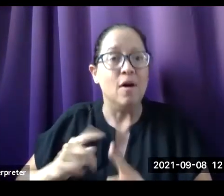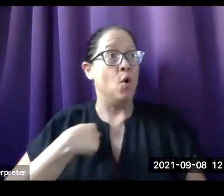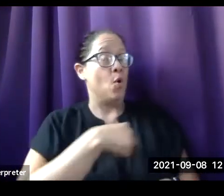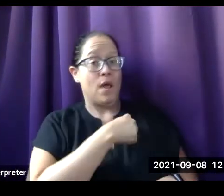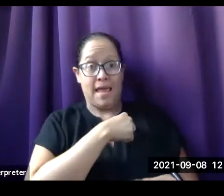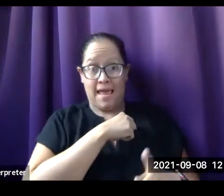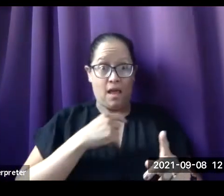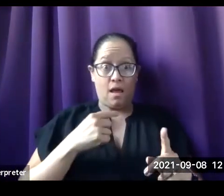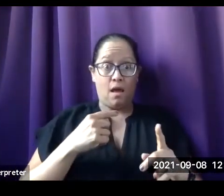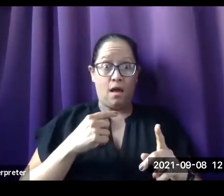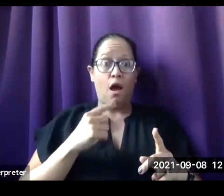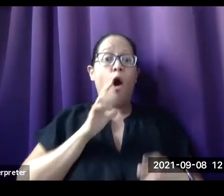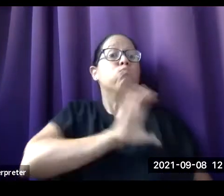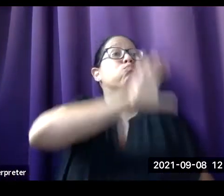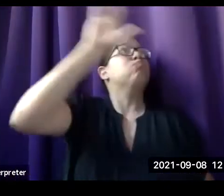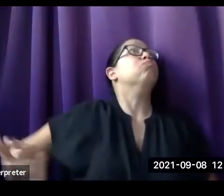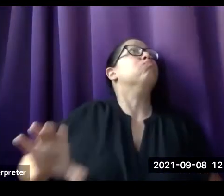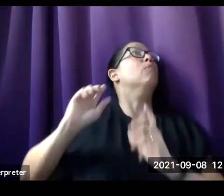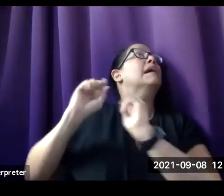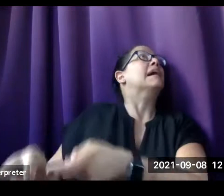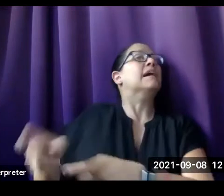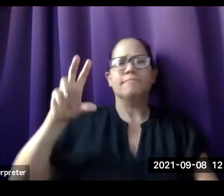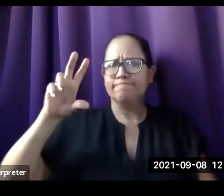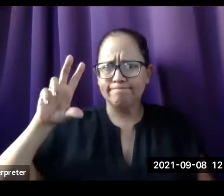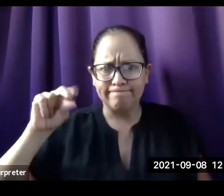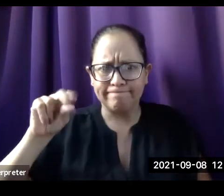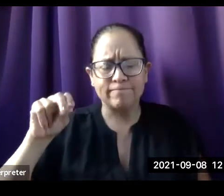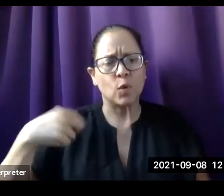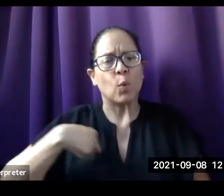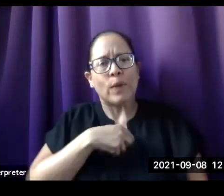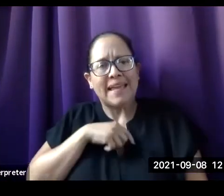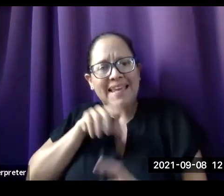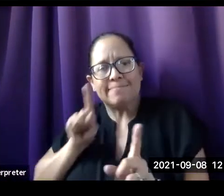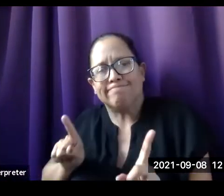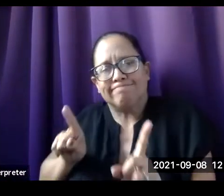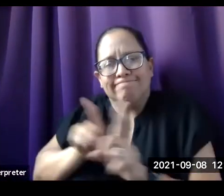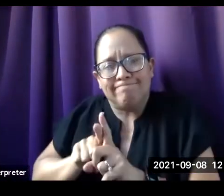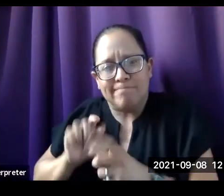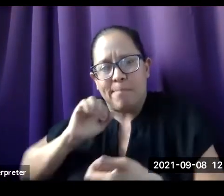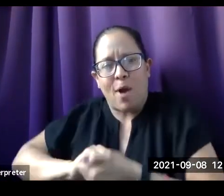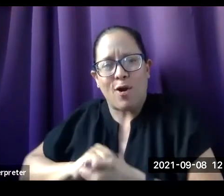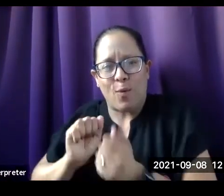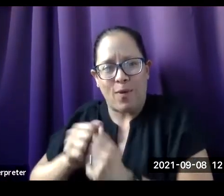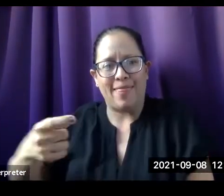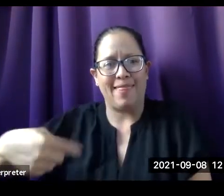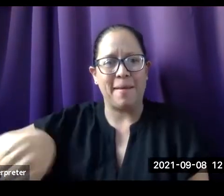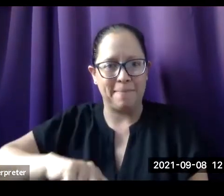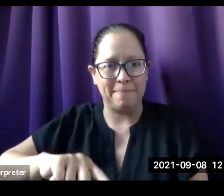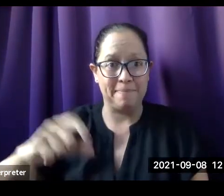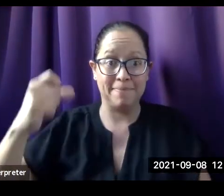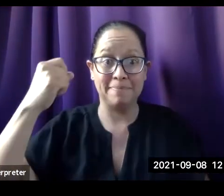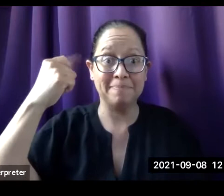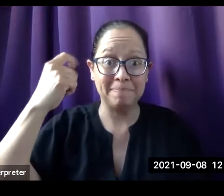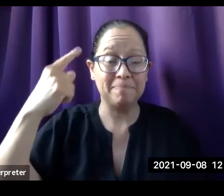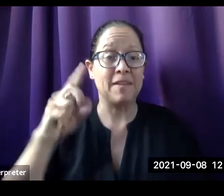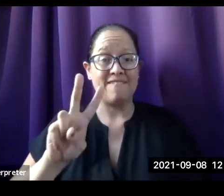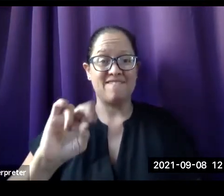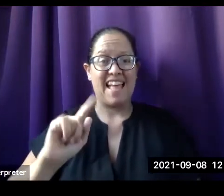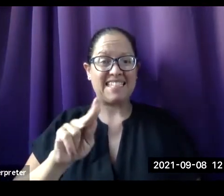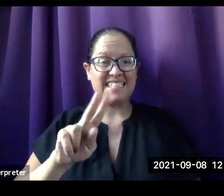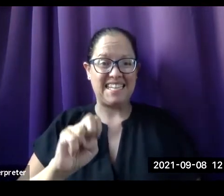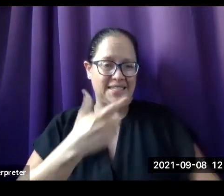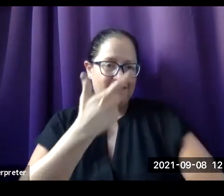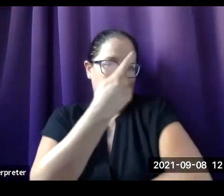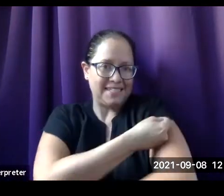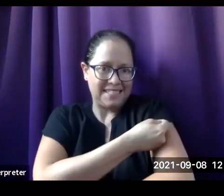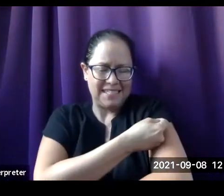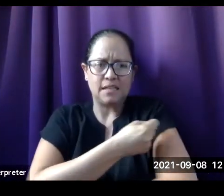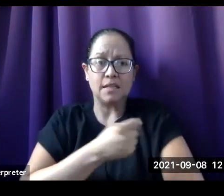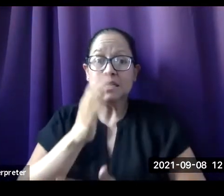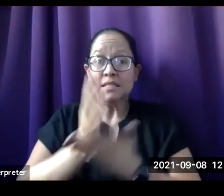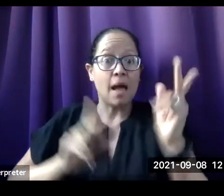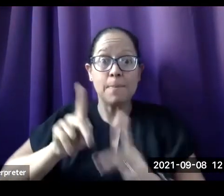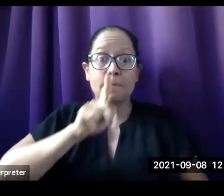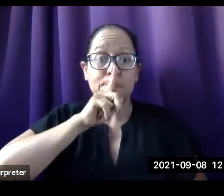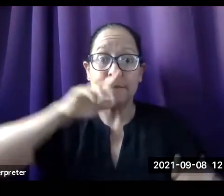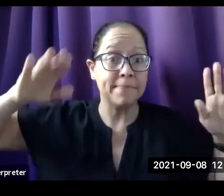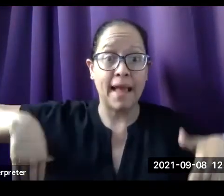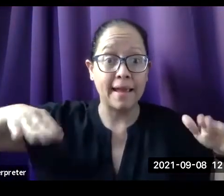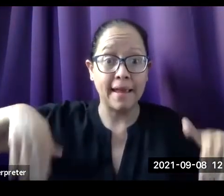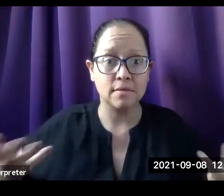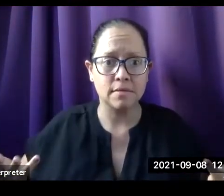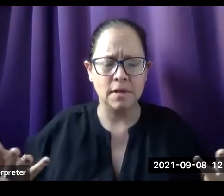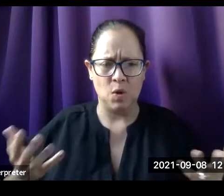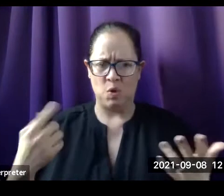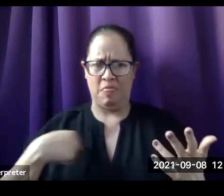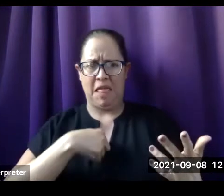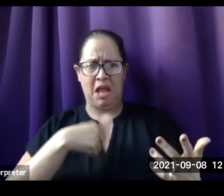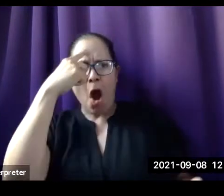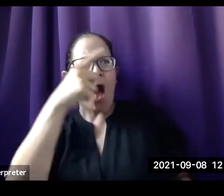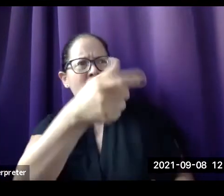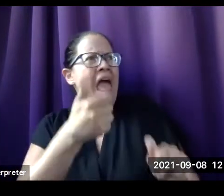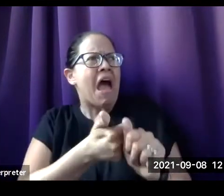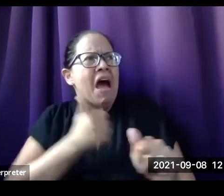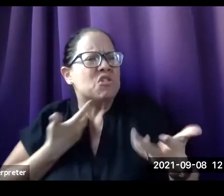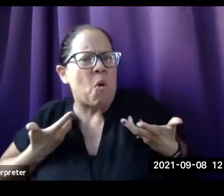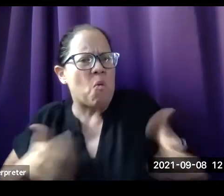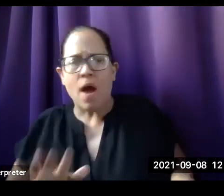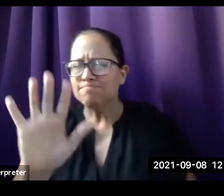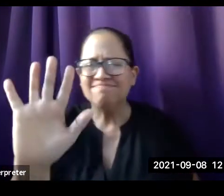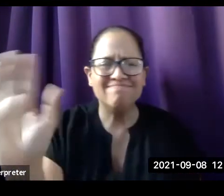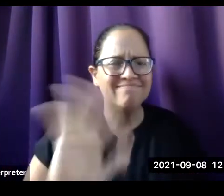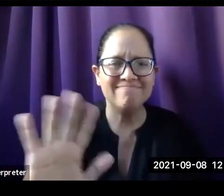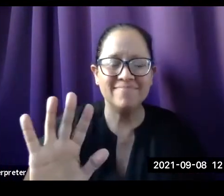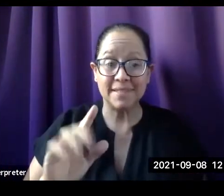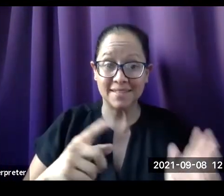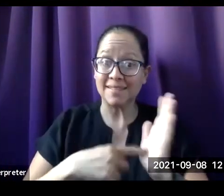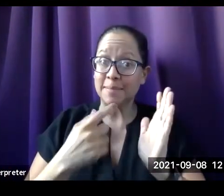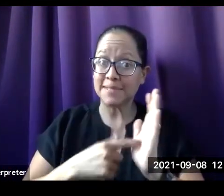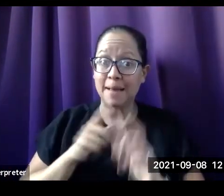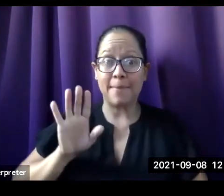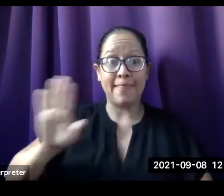Not because they're vaccine deniers, but because they literally would have to take a bus for three hours to be able to get their first shot. And if they once they did get that shot needed to find a second shot, they'd have to find public transit again